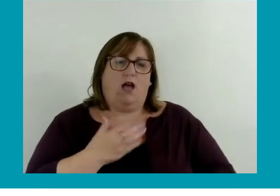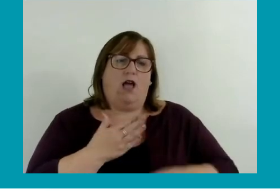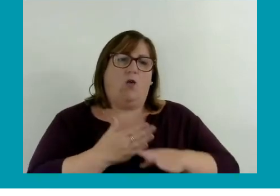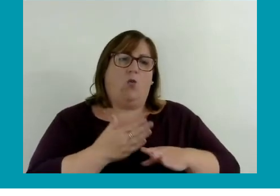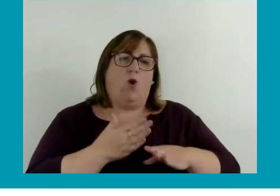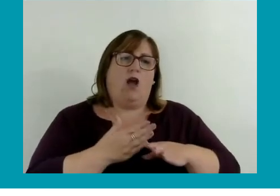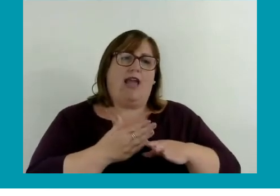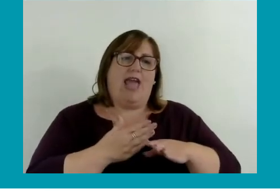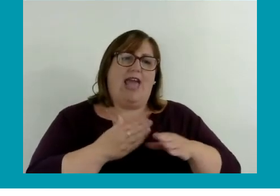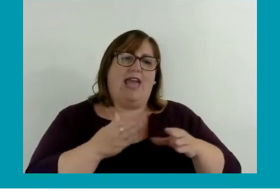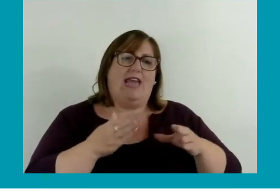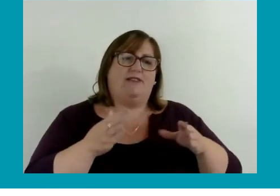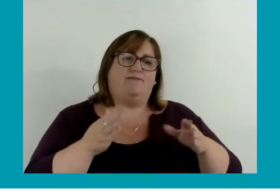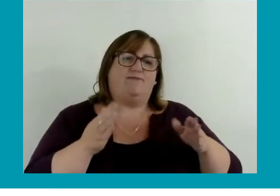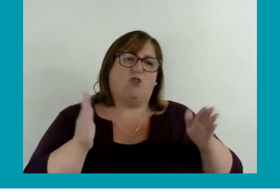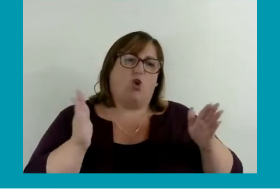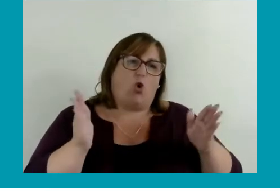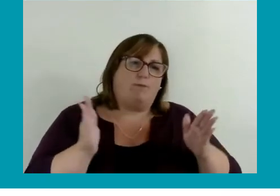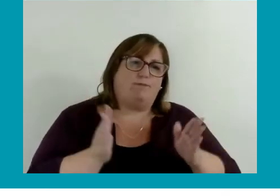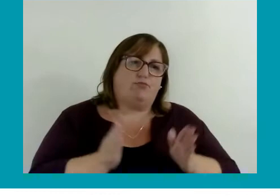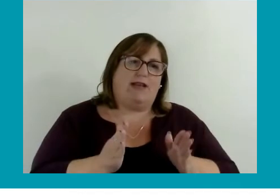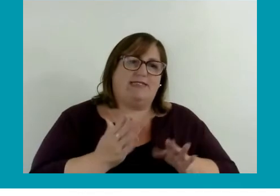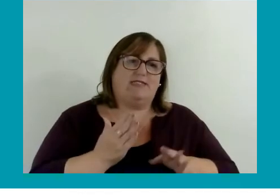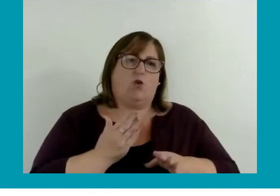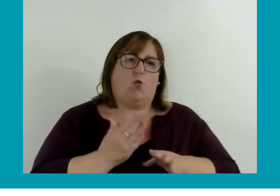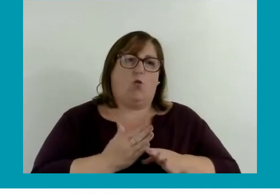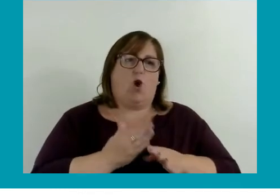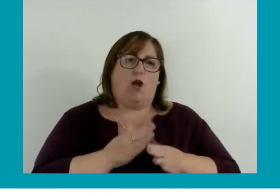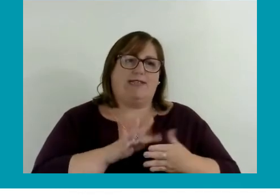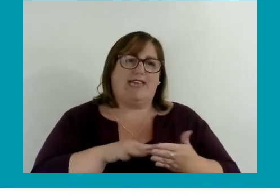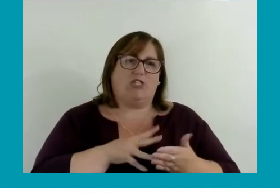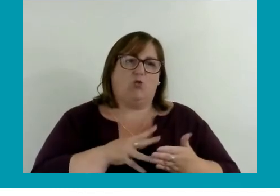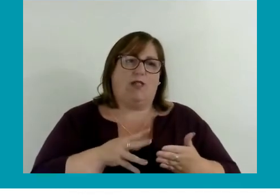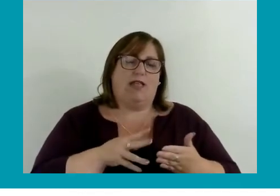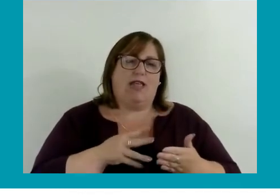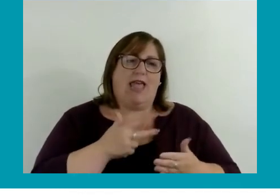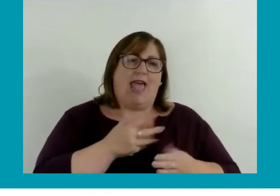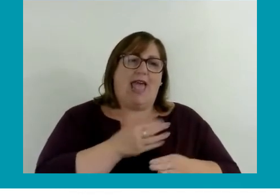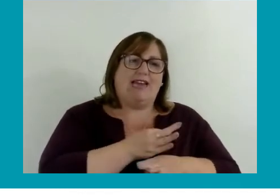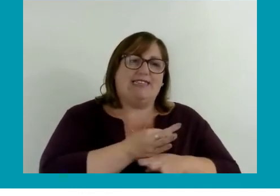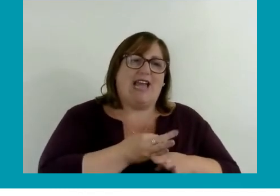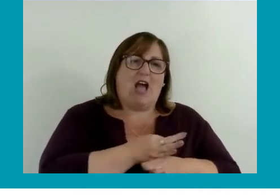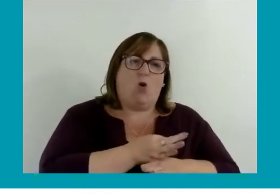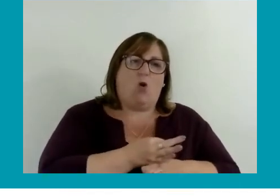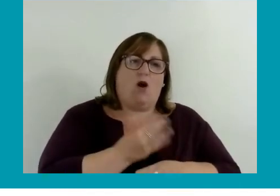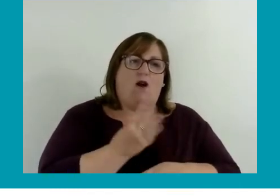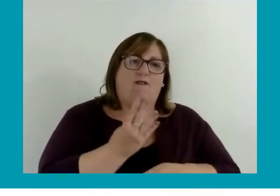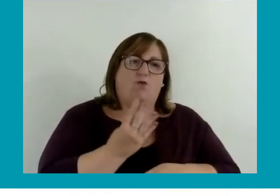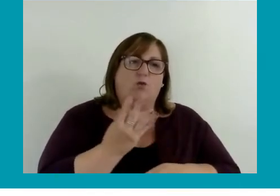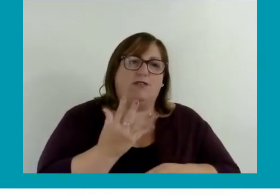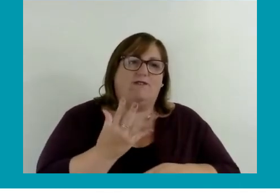so it's an 8 hour and 45 minute day um 45 minutes of that is unpaid break and lunch sort of time